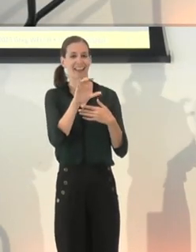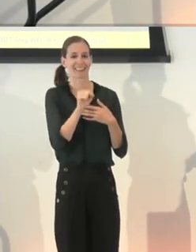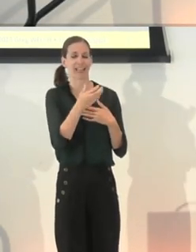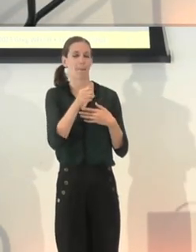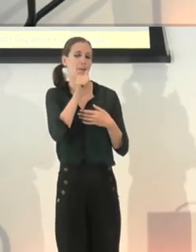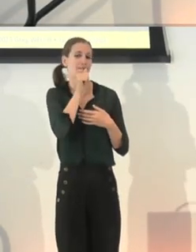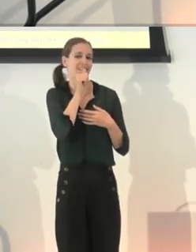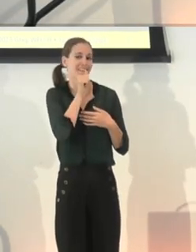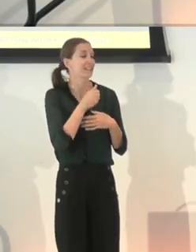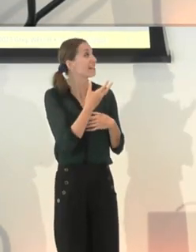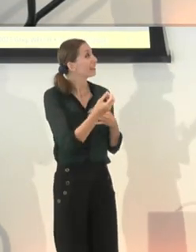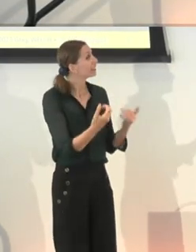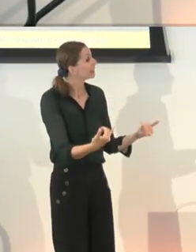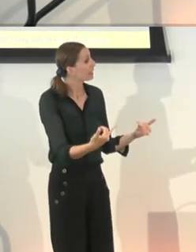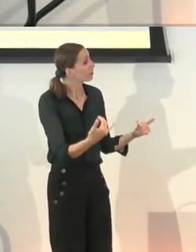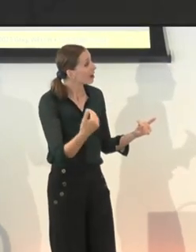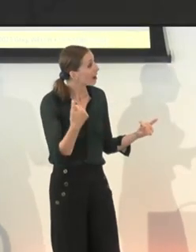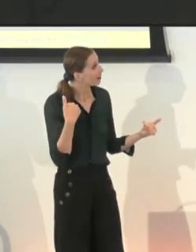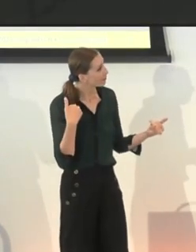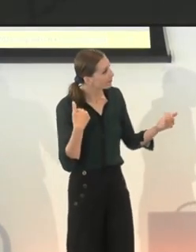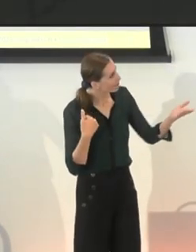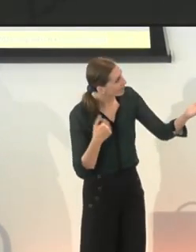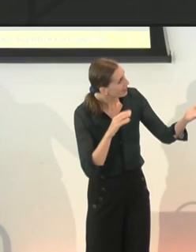Then today of course we have Christine here also.